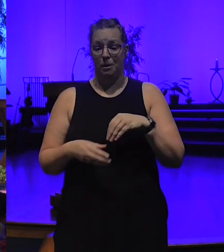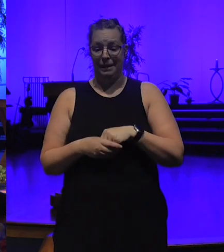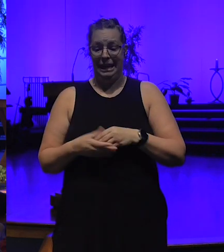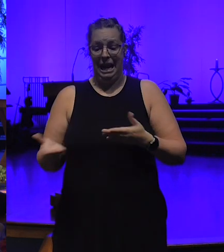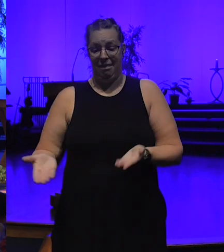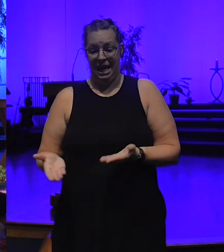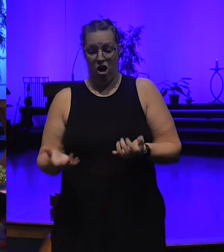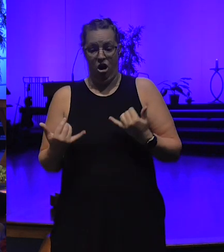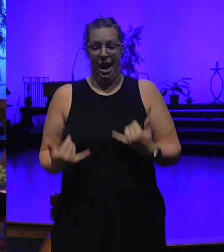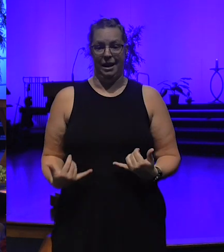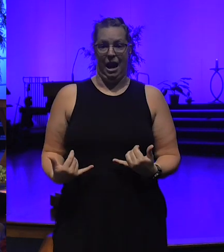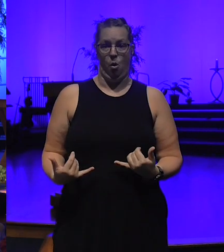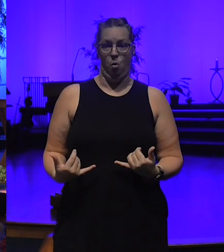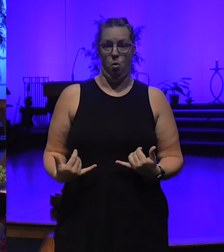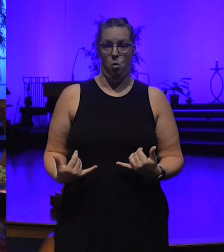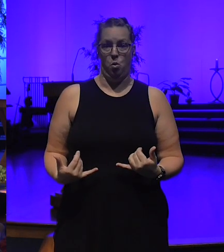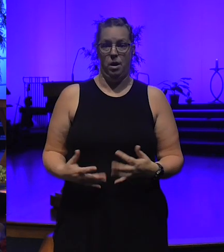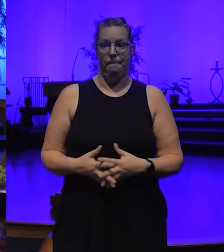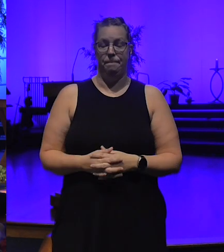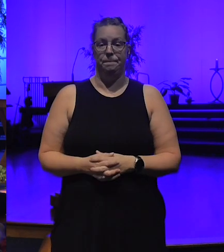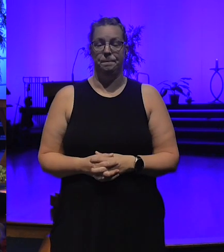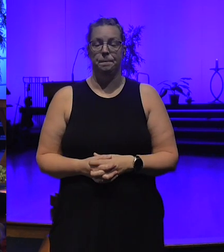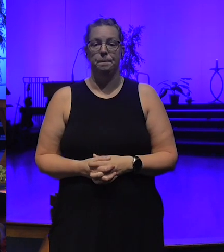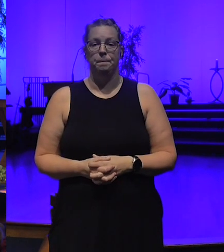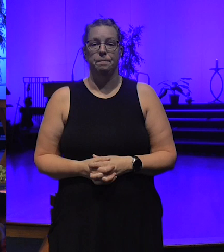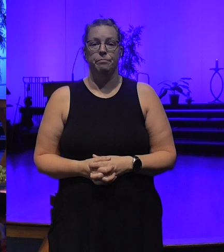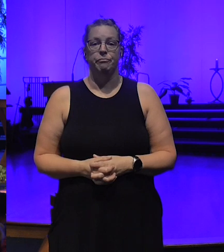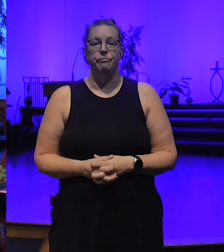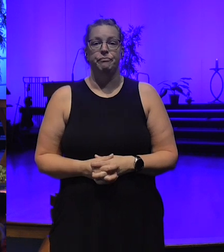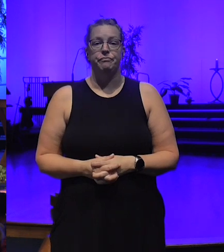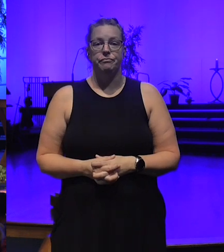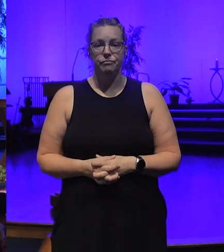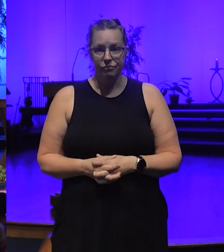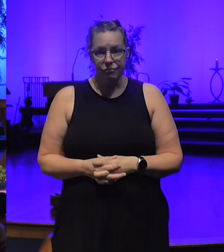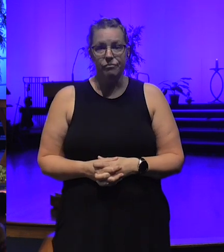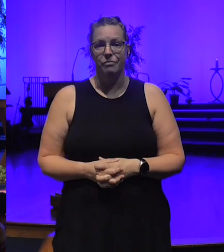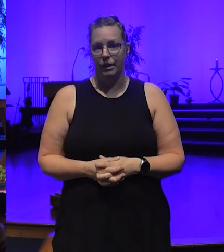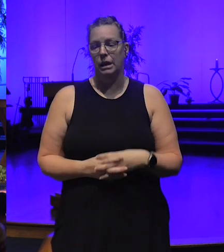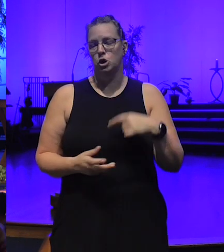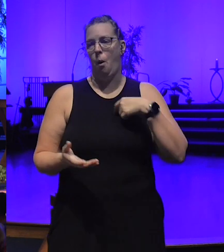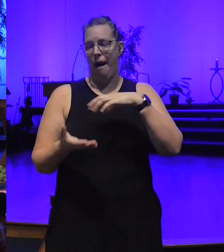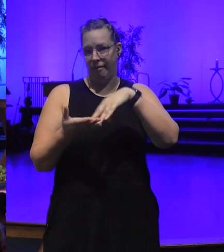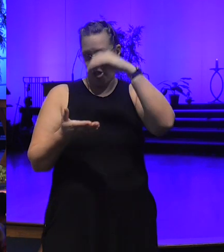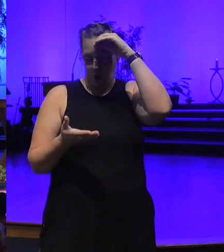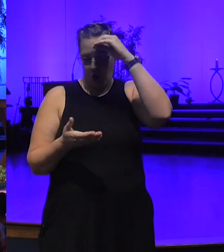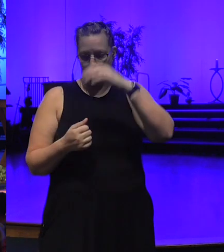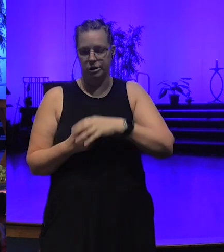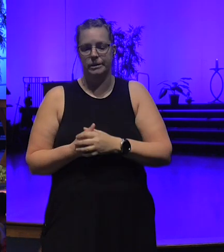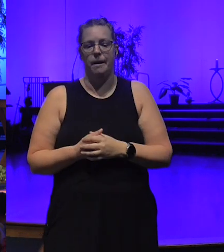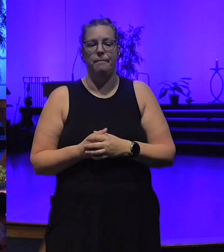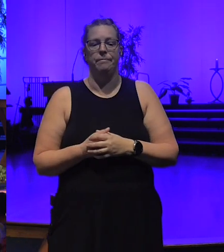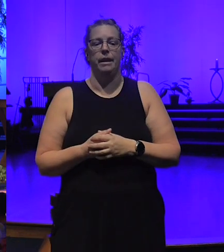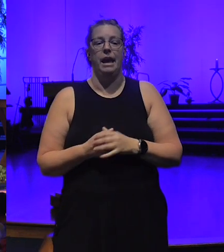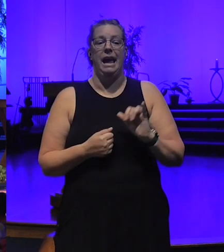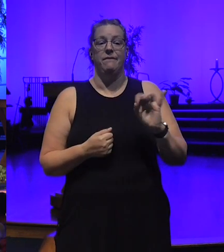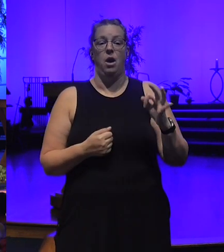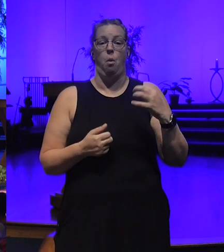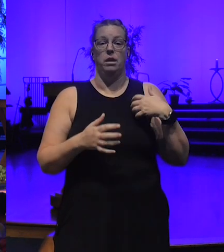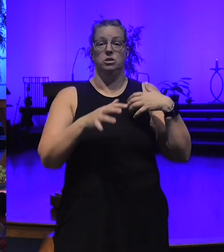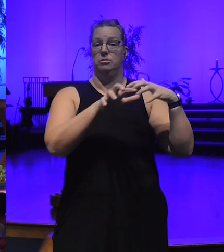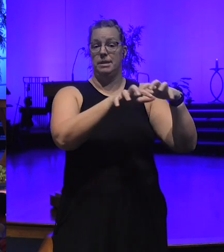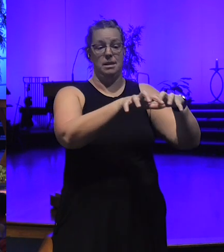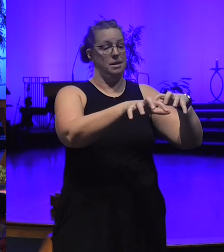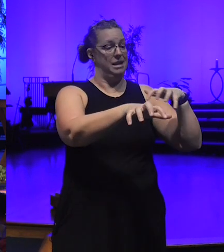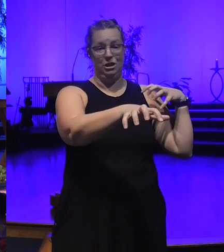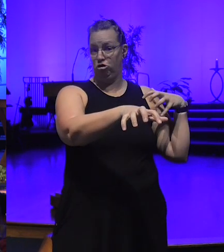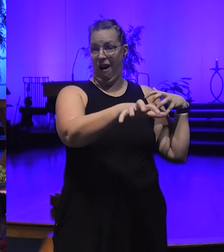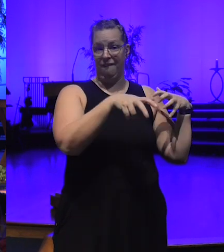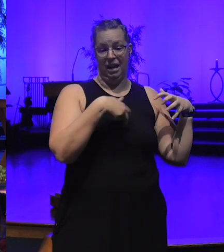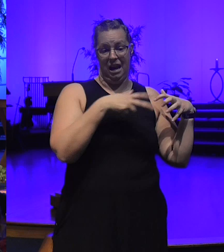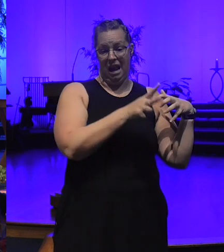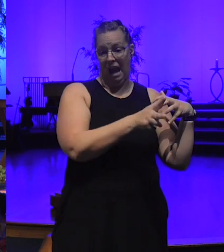now I've learned that if I want to get out of traffic I have to get back to my own